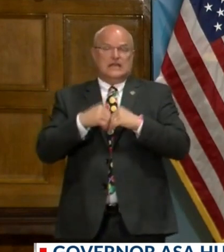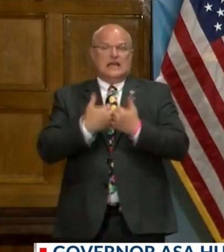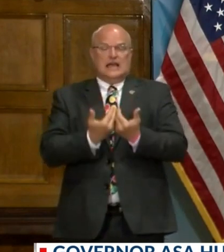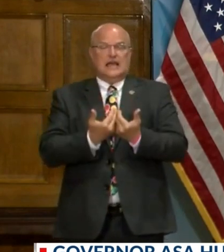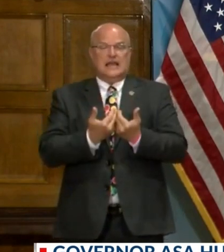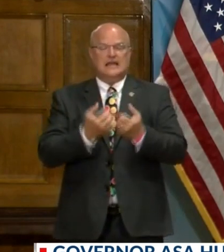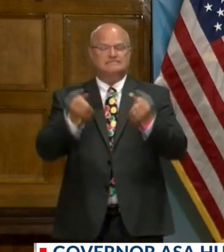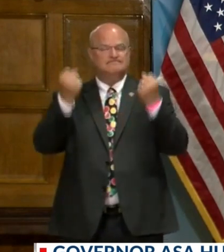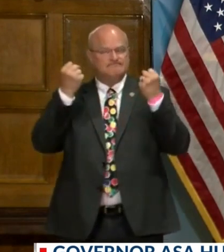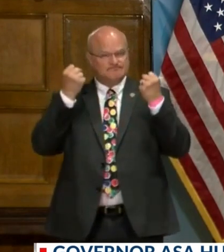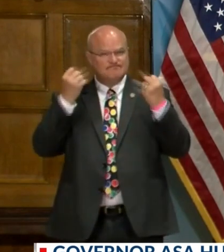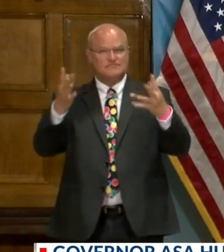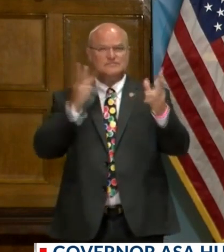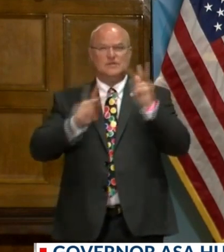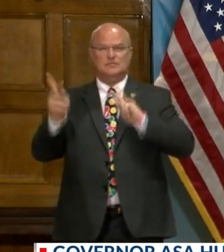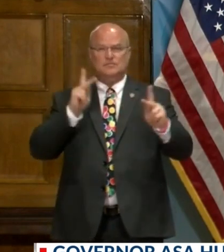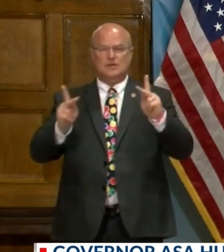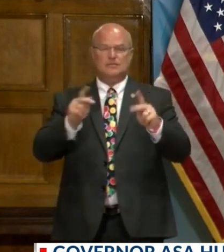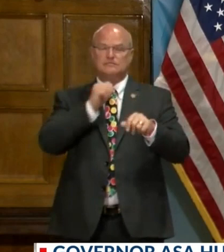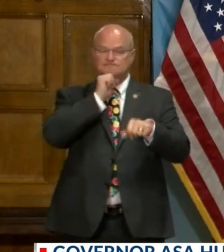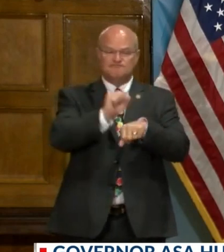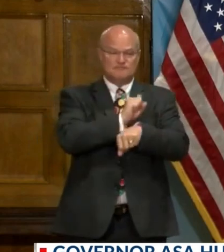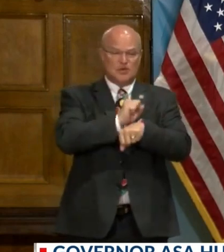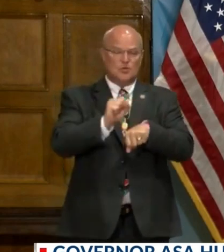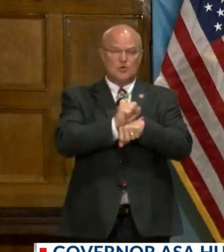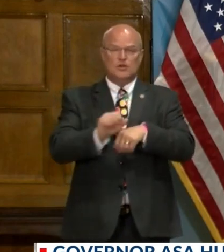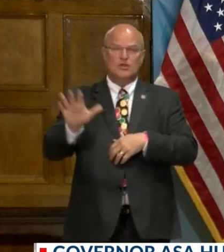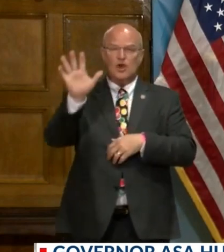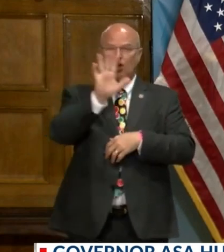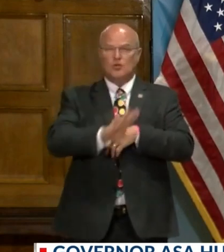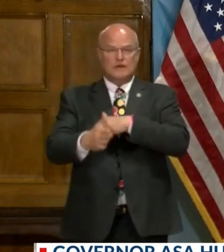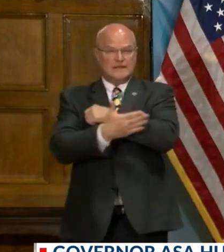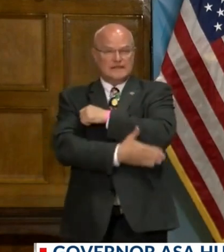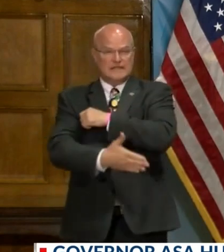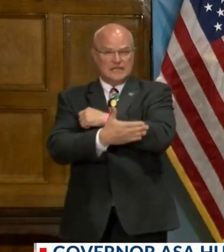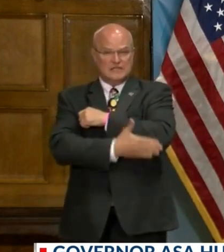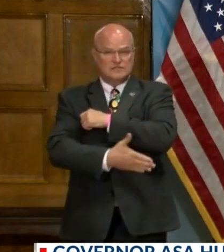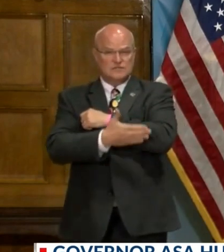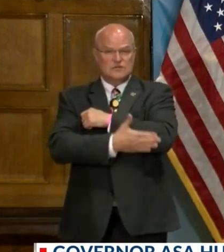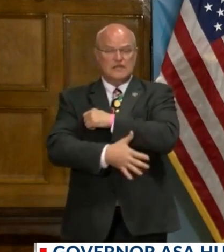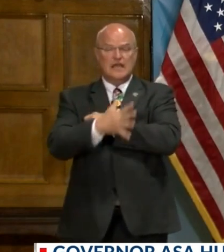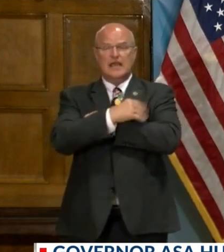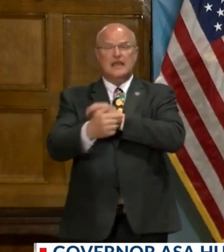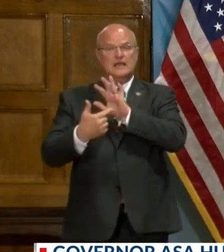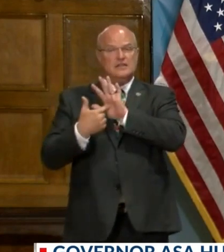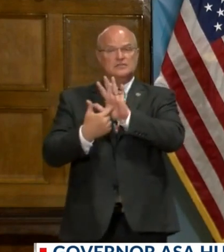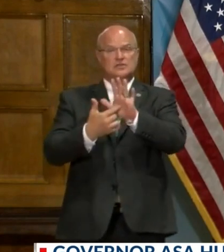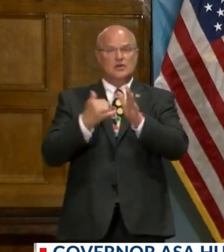IN PERSPECTIVE AS TO WHERE WE ARE IN RELATION TO THE NATION